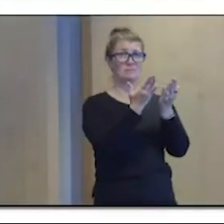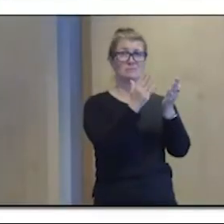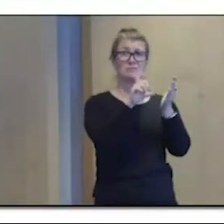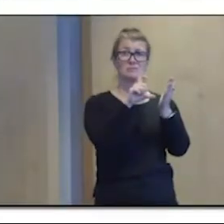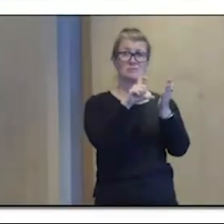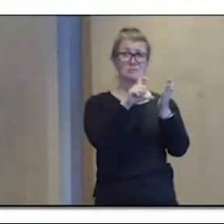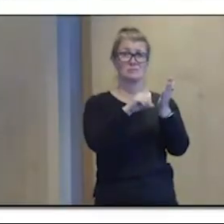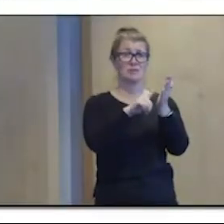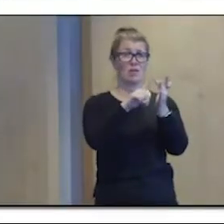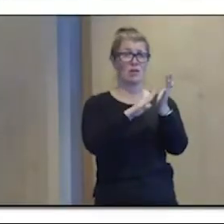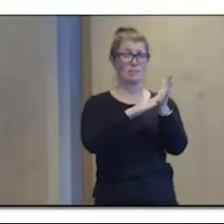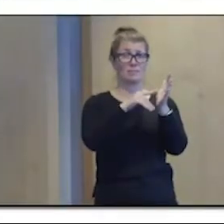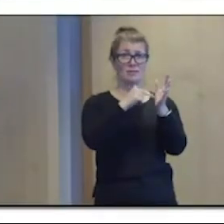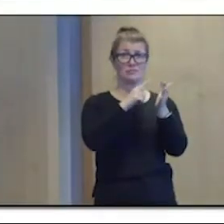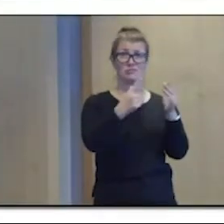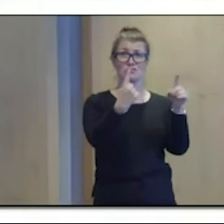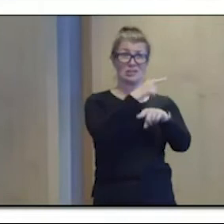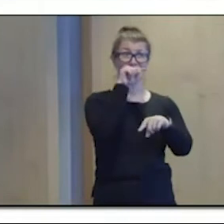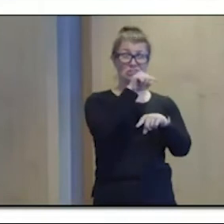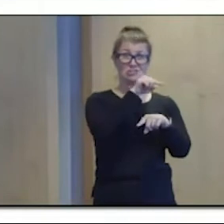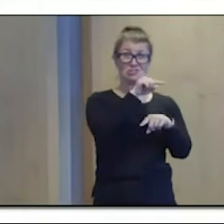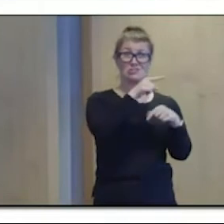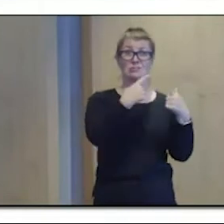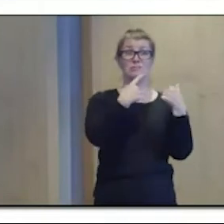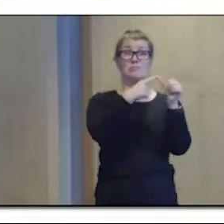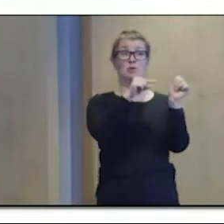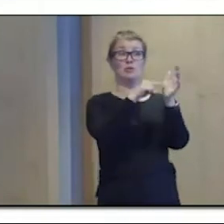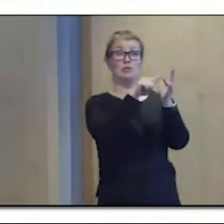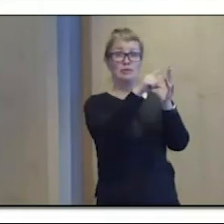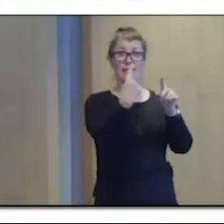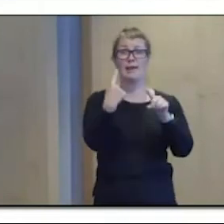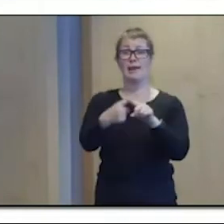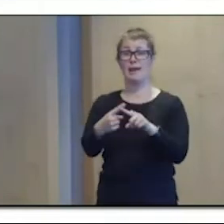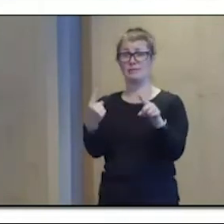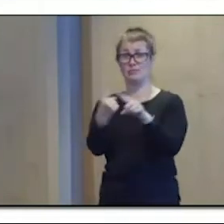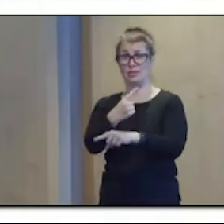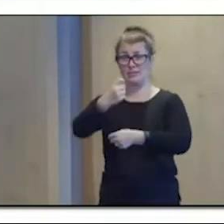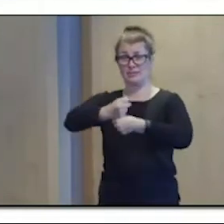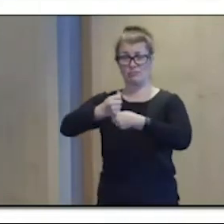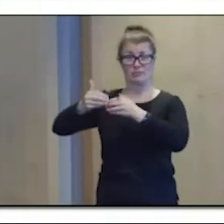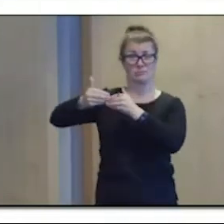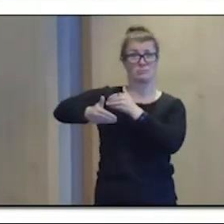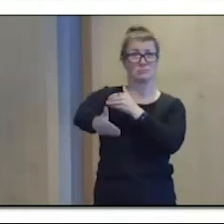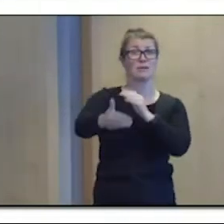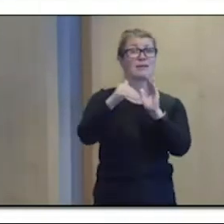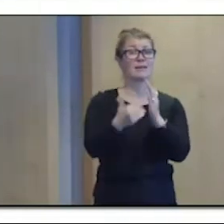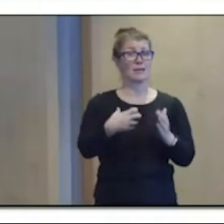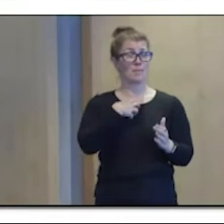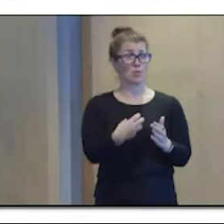the result of incentives to change generation. But it is now much cheaper to build a solar